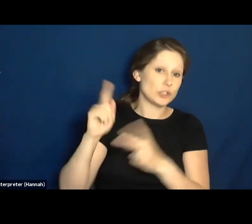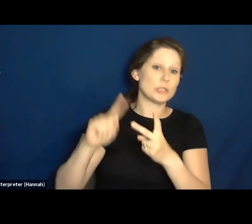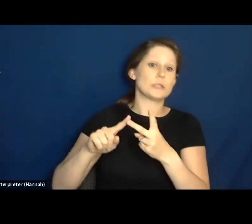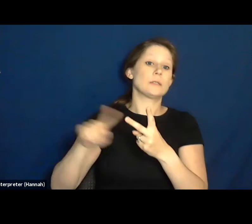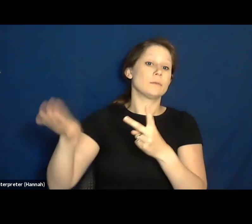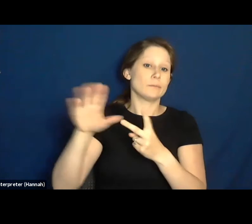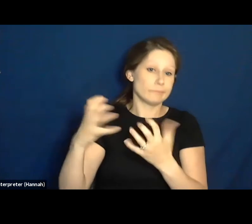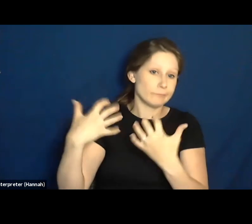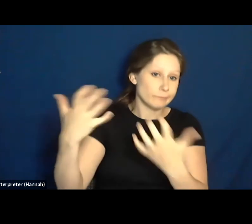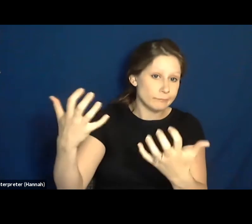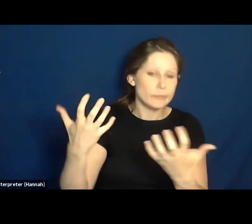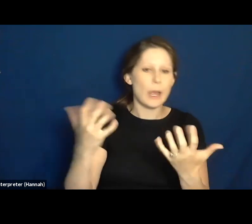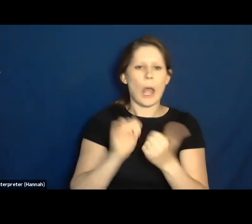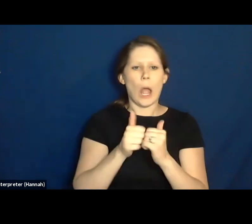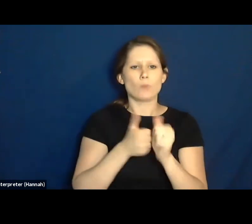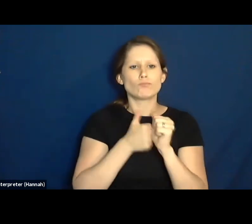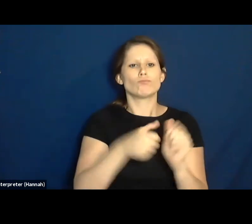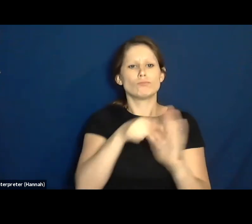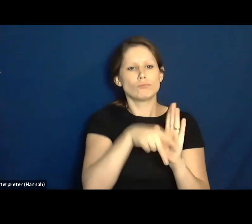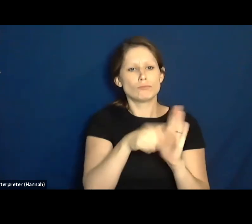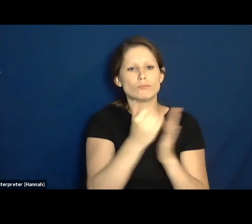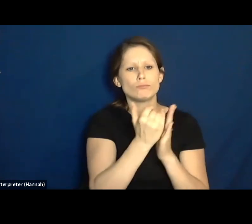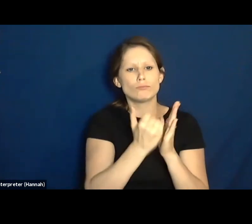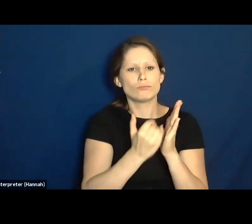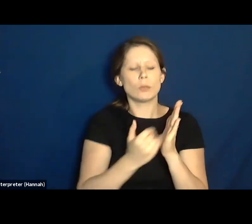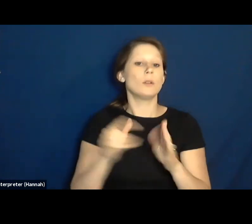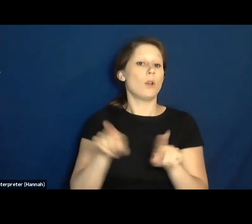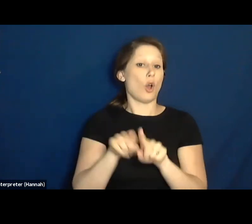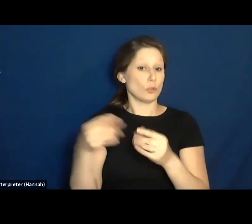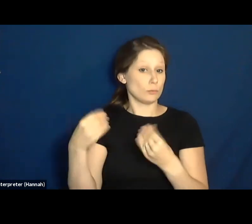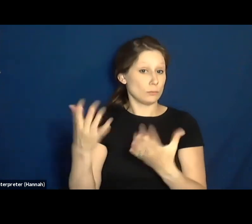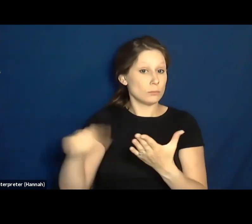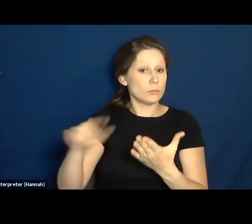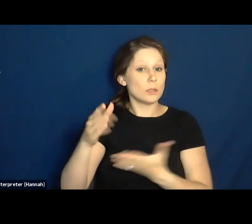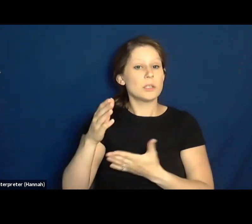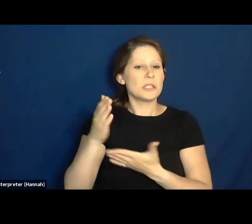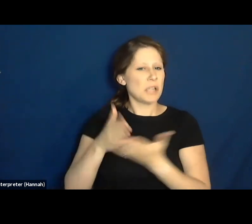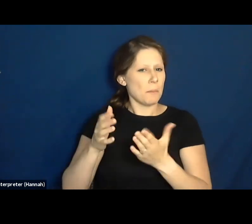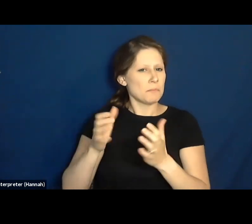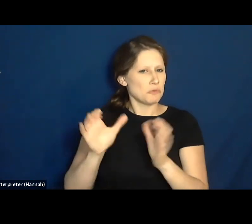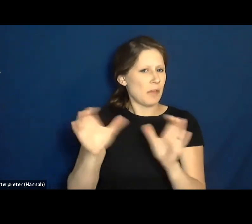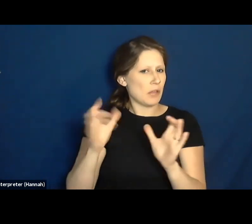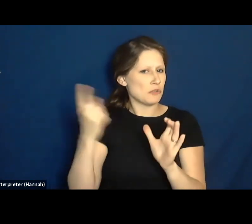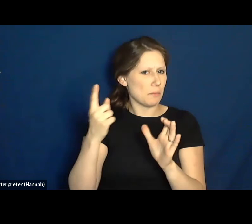as well as get them a sense of certification, or credibility,